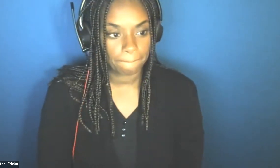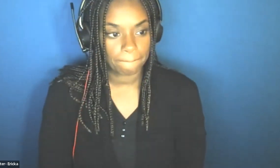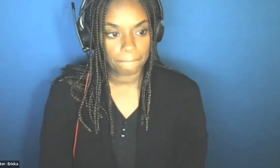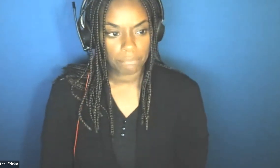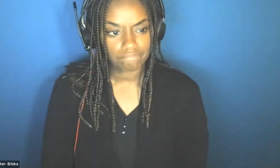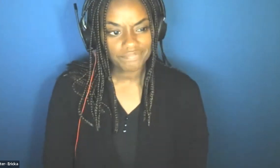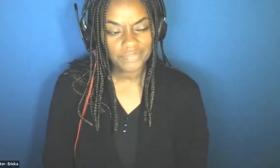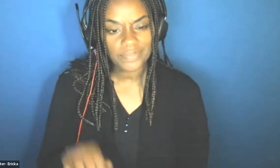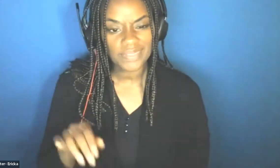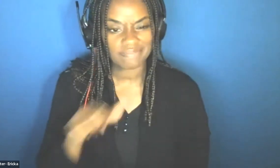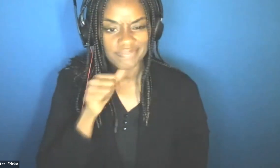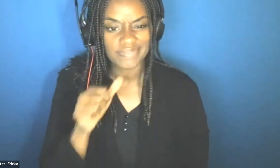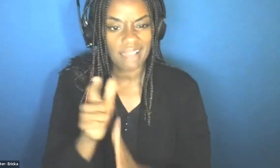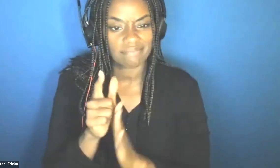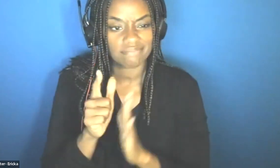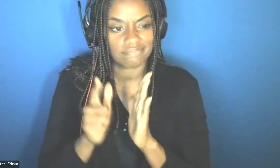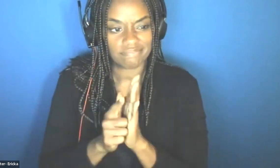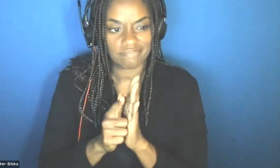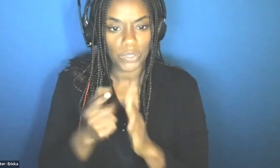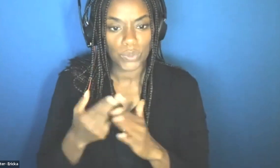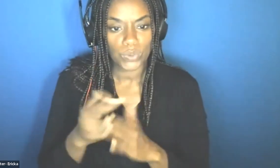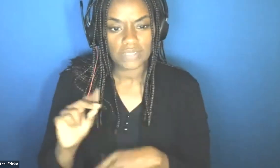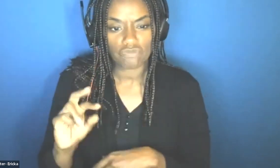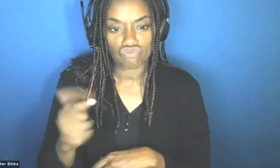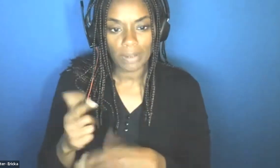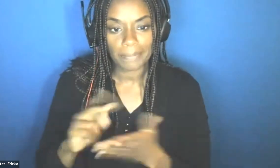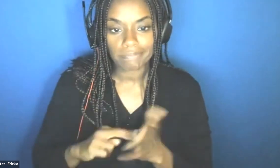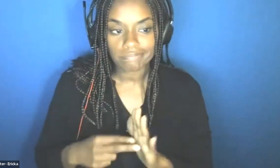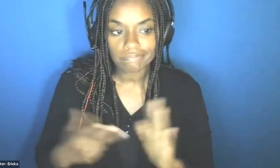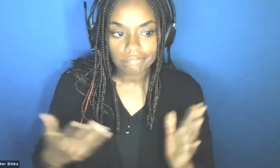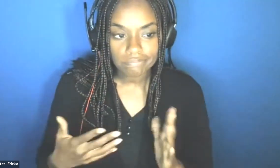Well, a person is in recovery from substance abuse -- or substance use disorder and is no longer engaging in the illegal use of drugs, or they are in that supervised rehabilitation program.